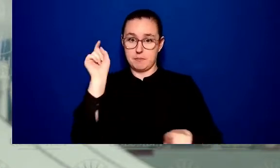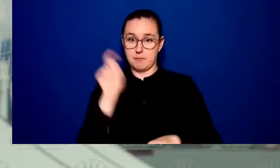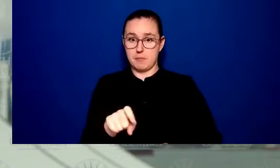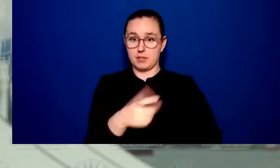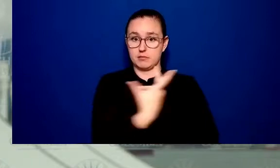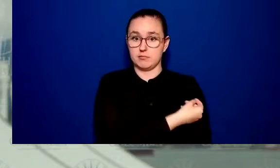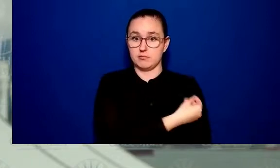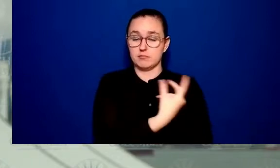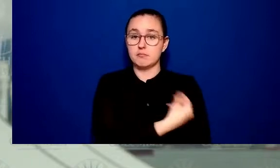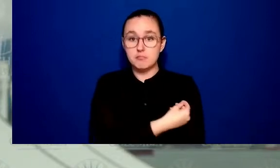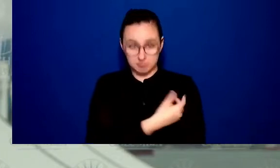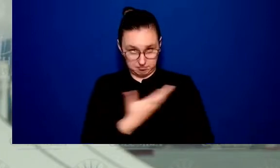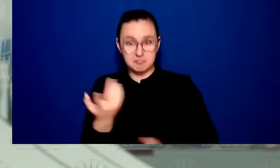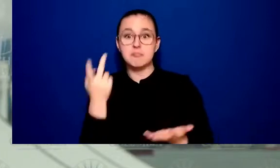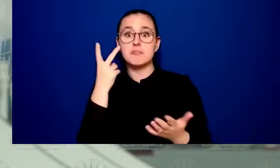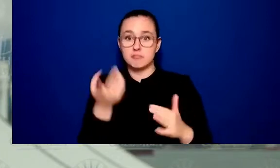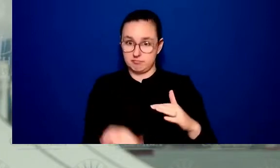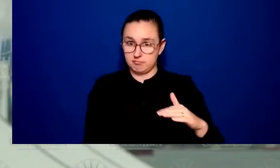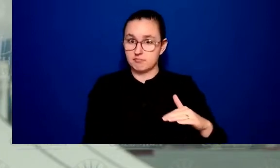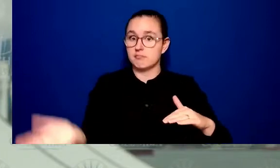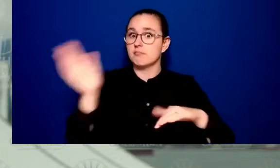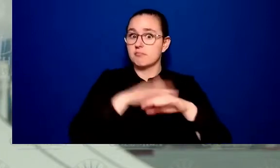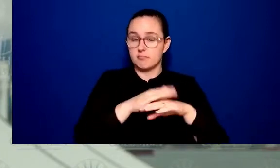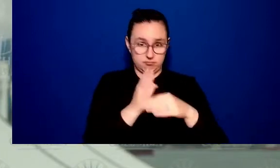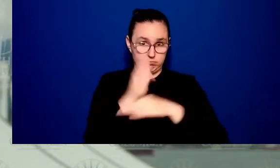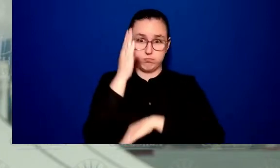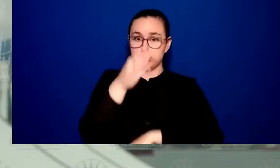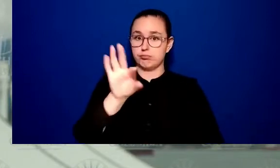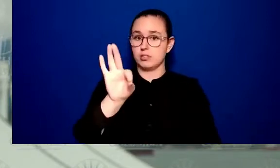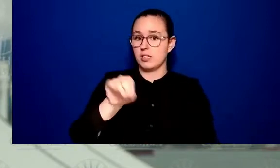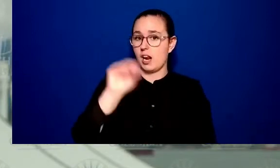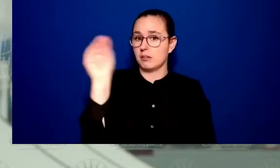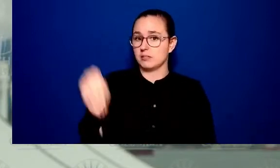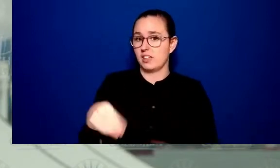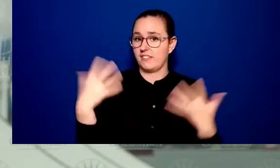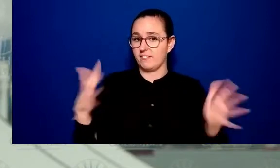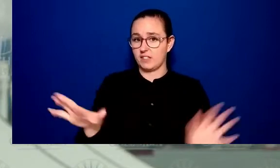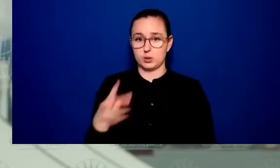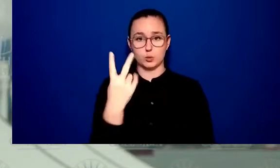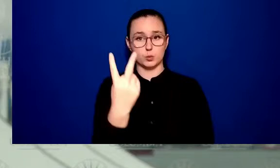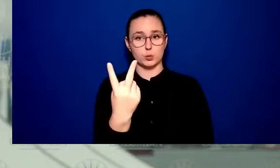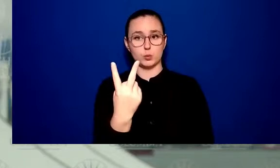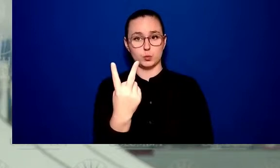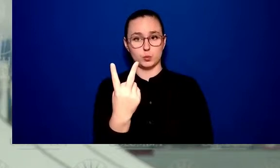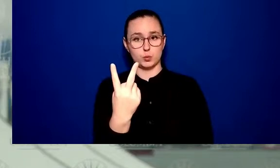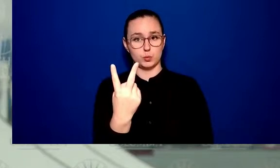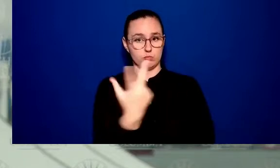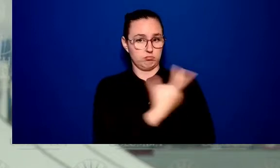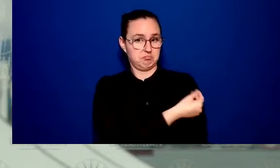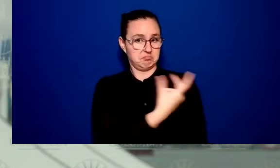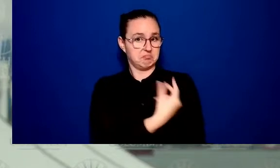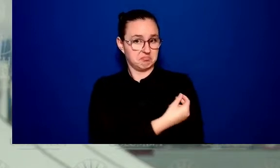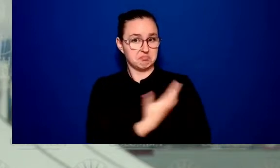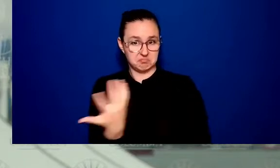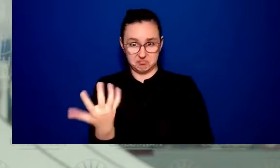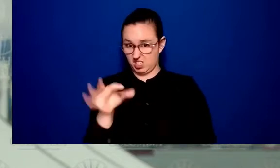90. They're now over 96% across